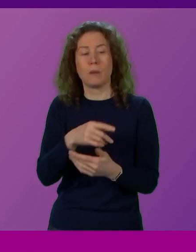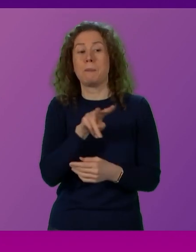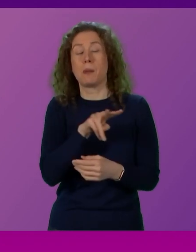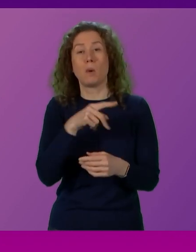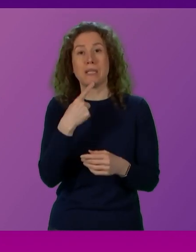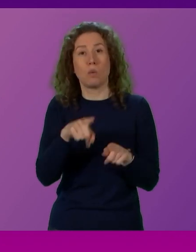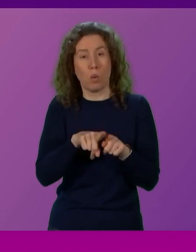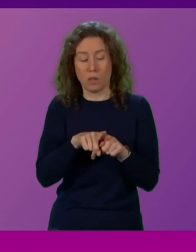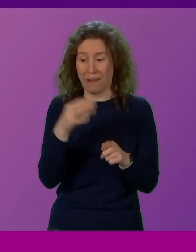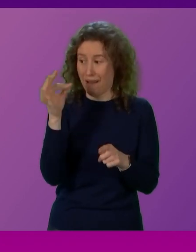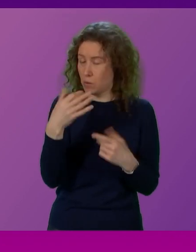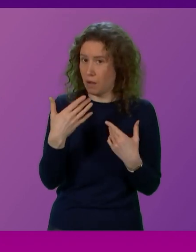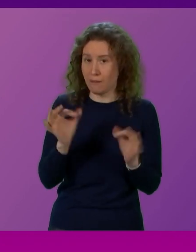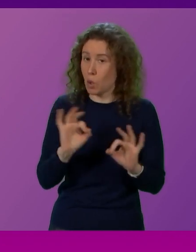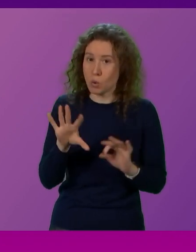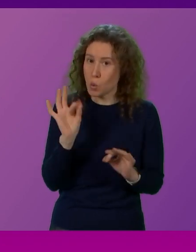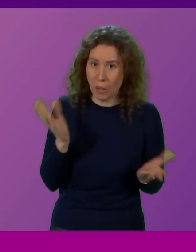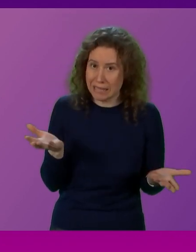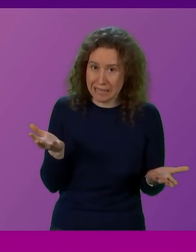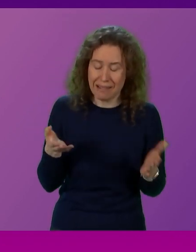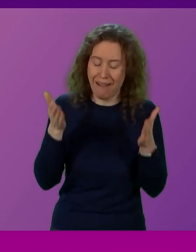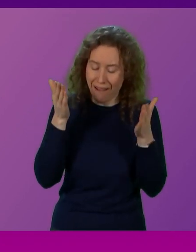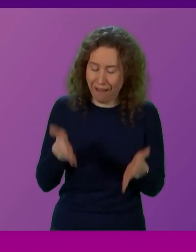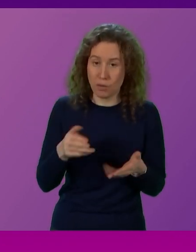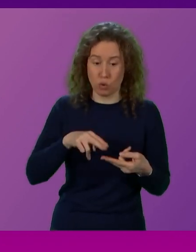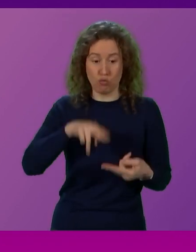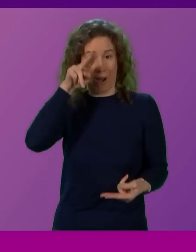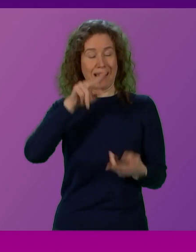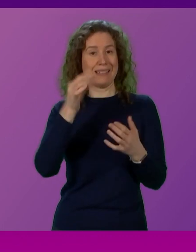“Councils are left with little choice other than to potentially raise council tax, raise